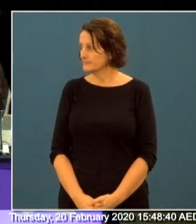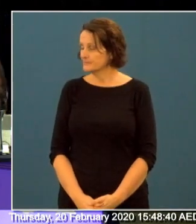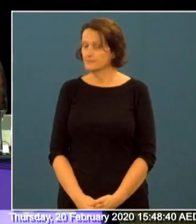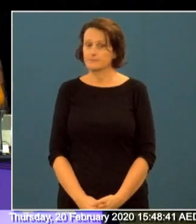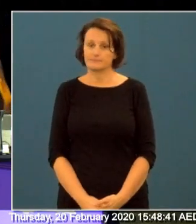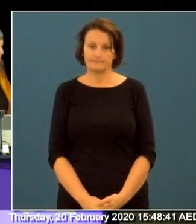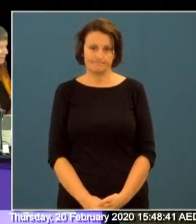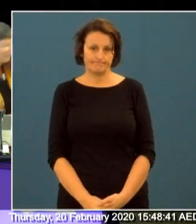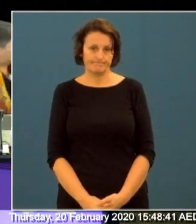The Royal Commission is adjourned.